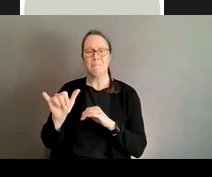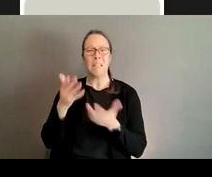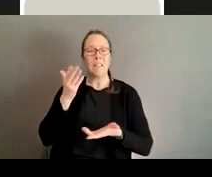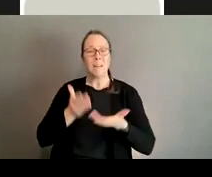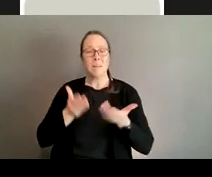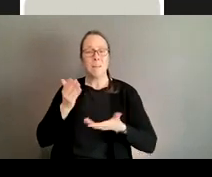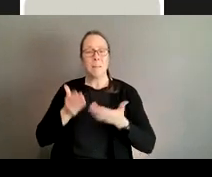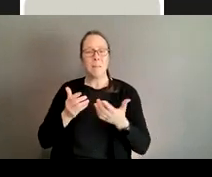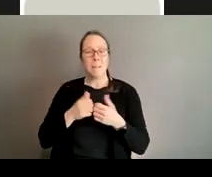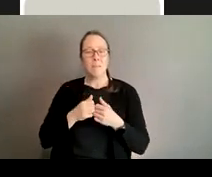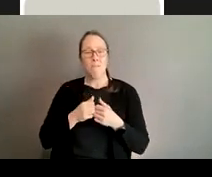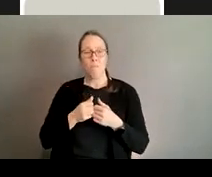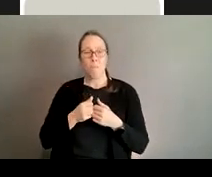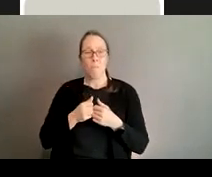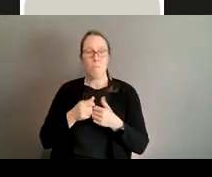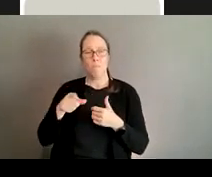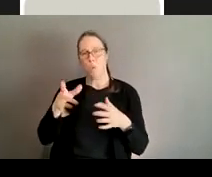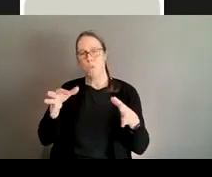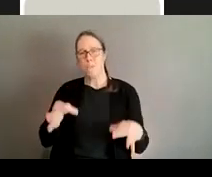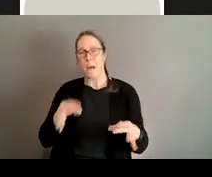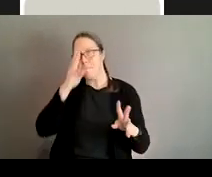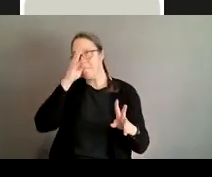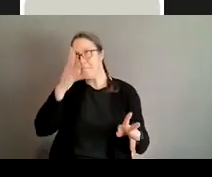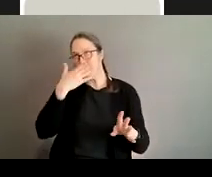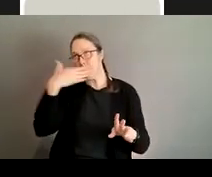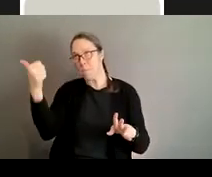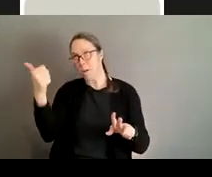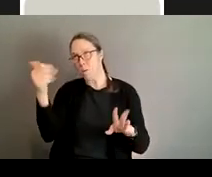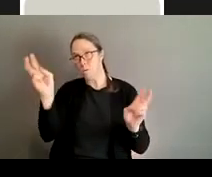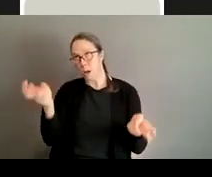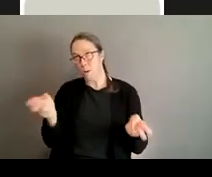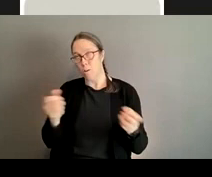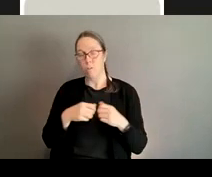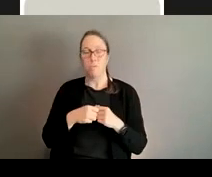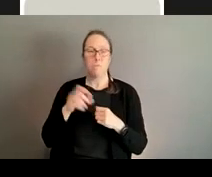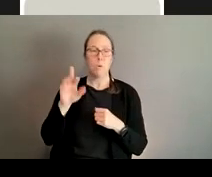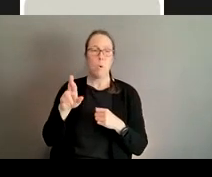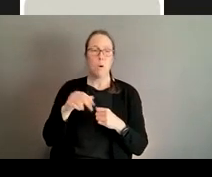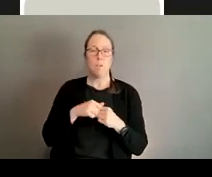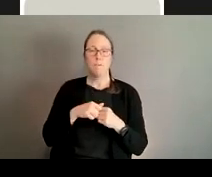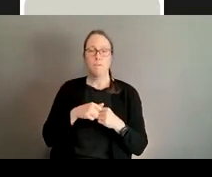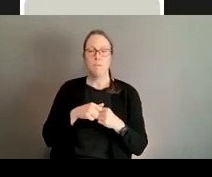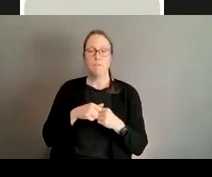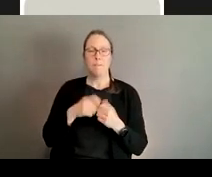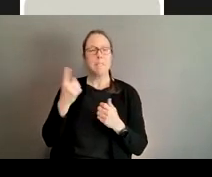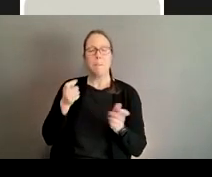somewhere along the line you come up with a better title or shift some things. And there